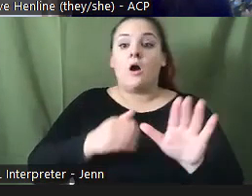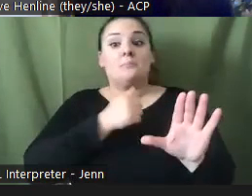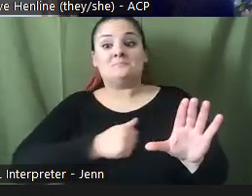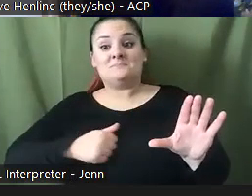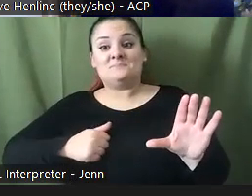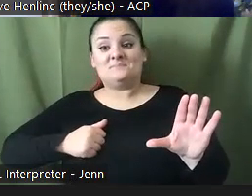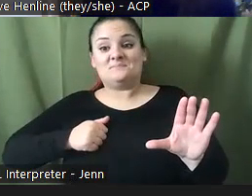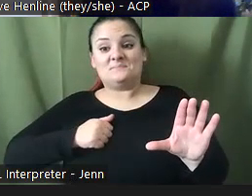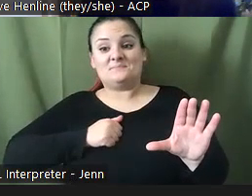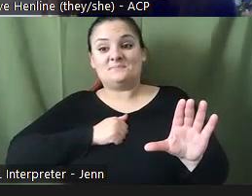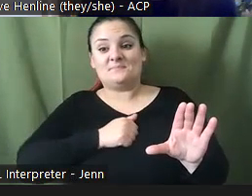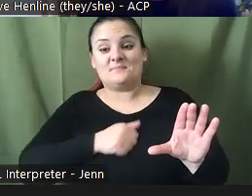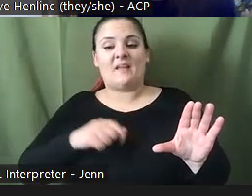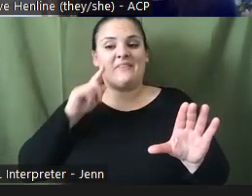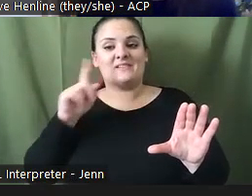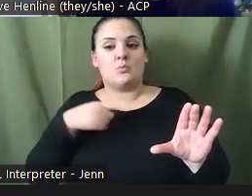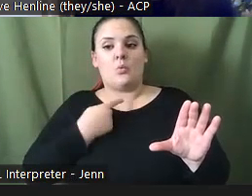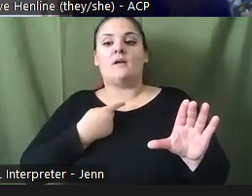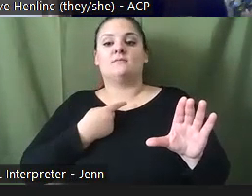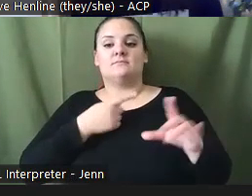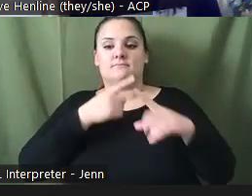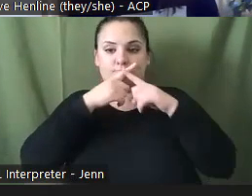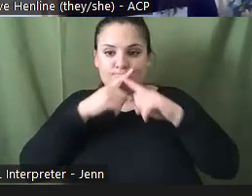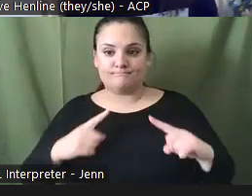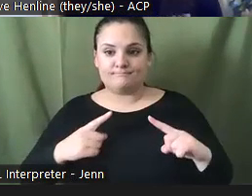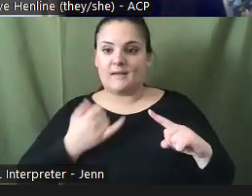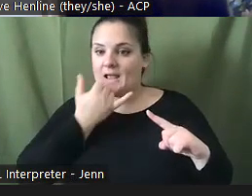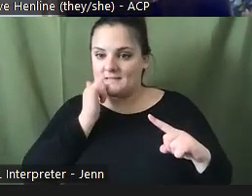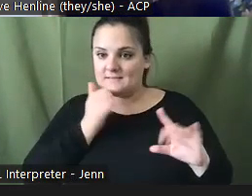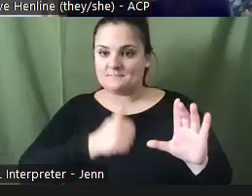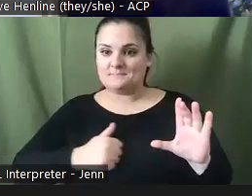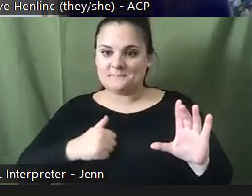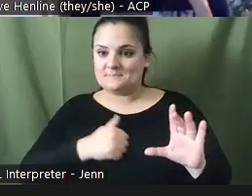I think someone accidentally came off mute, so I just handled that, but thank you. Sure.